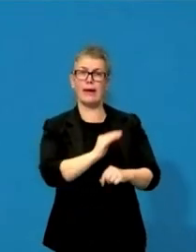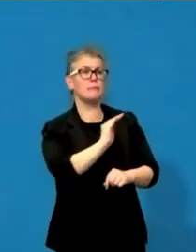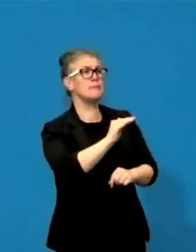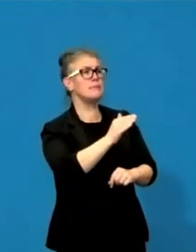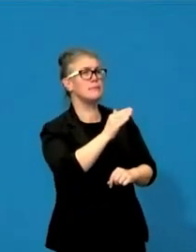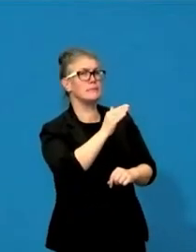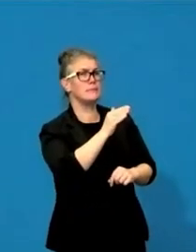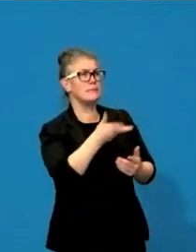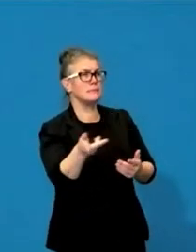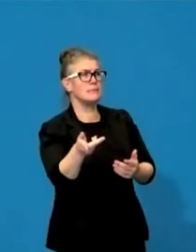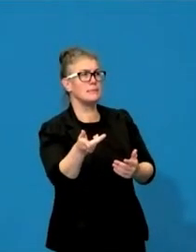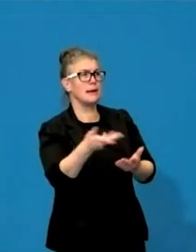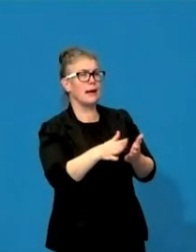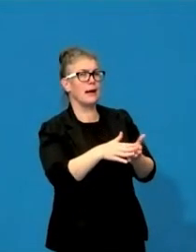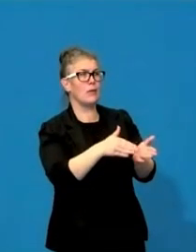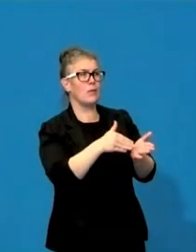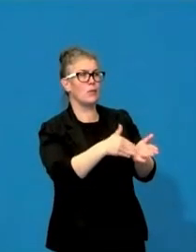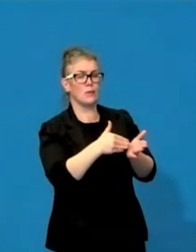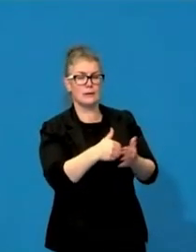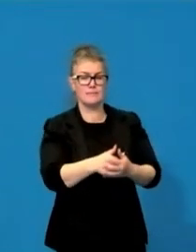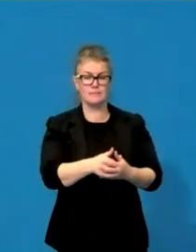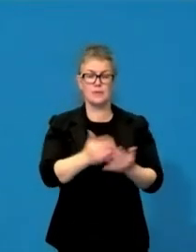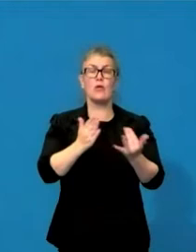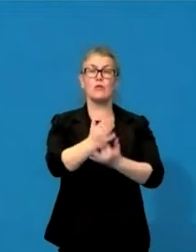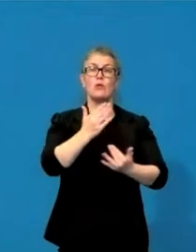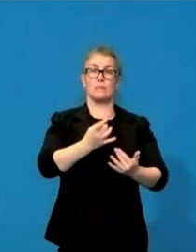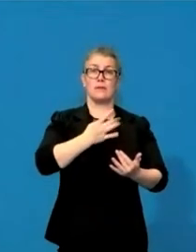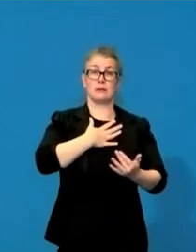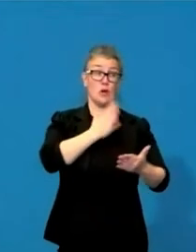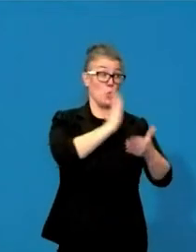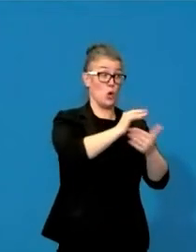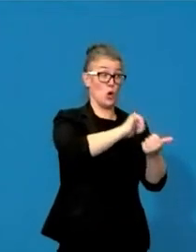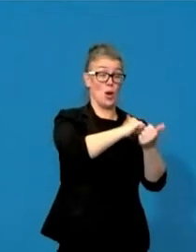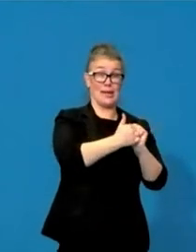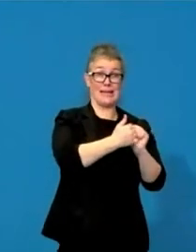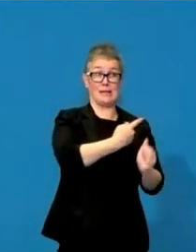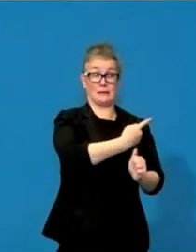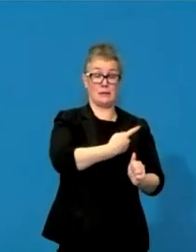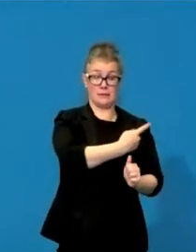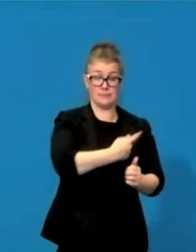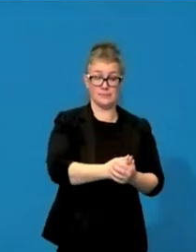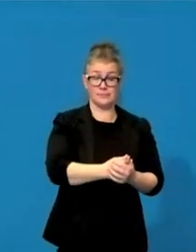help? MR BEDFORD: Well, through myself, my work colleague and me, like she's a - she's a